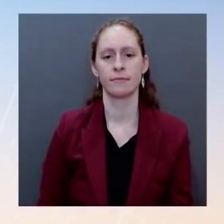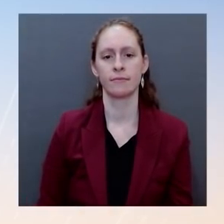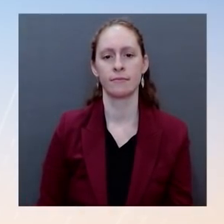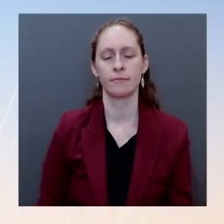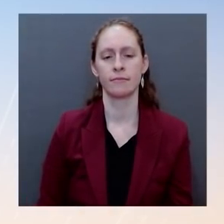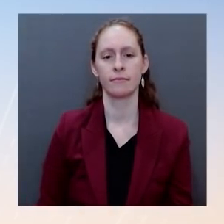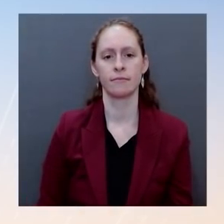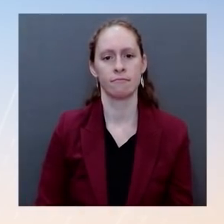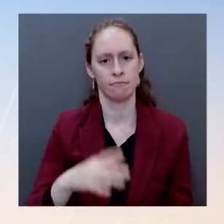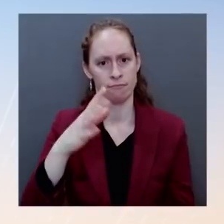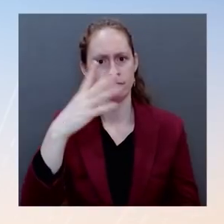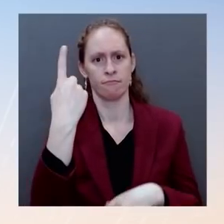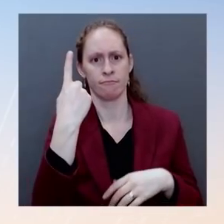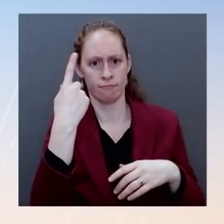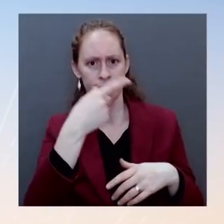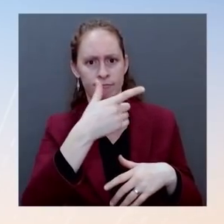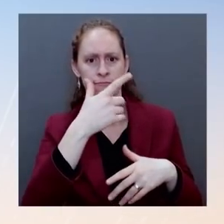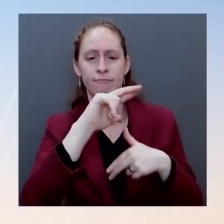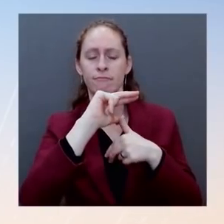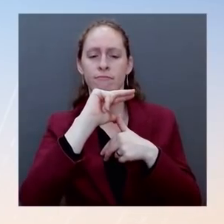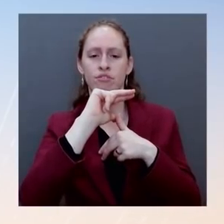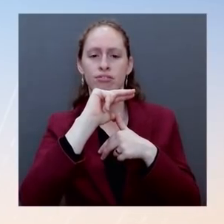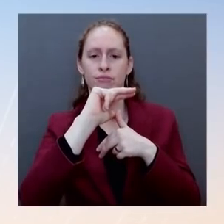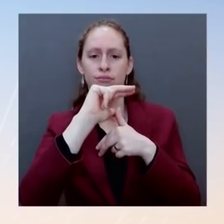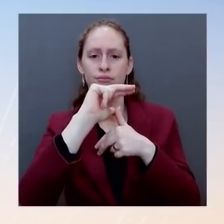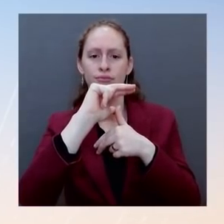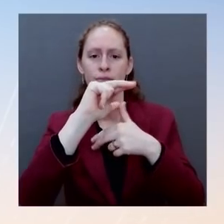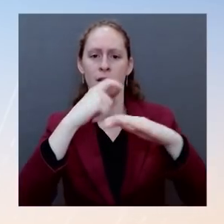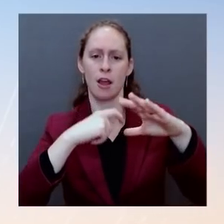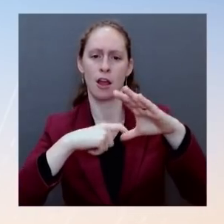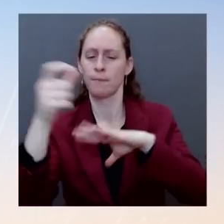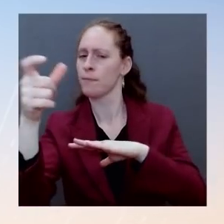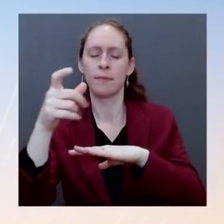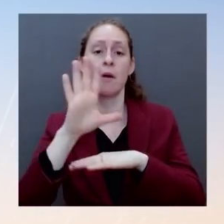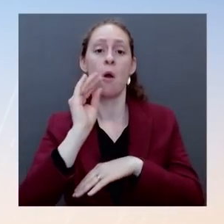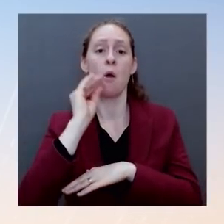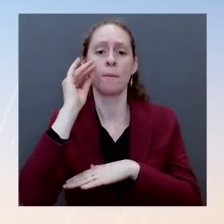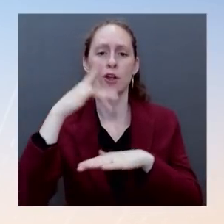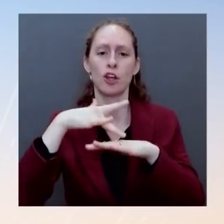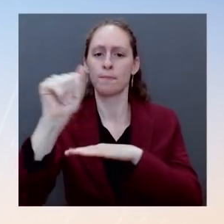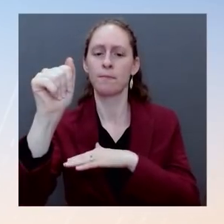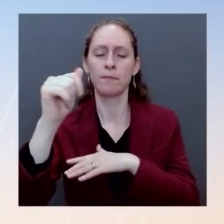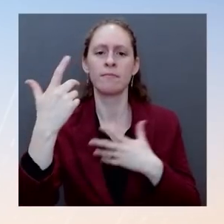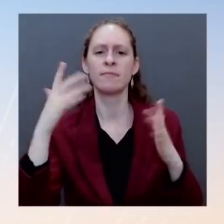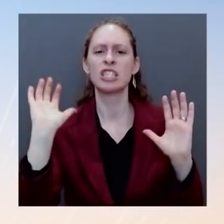Today, the White House announced a host of clean energy measures. But as the Washington Post reported on Sunday,